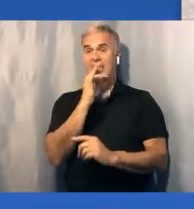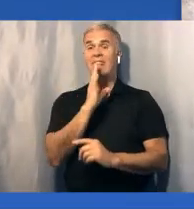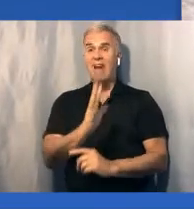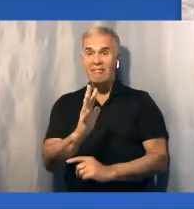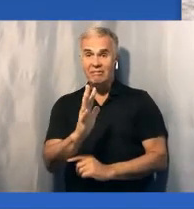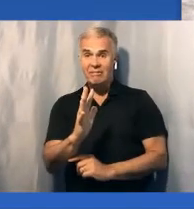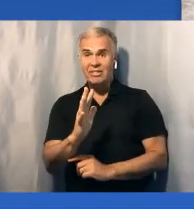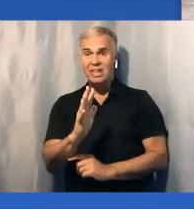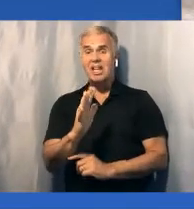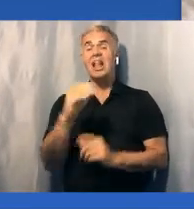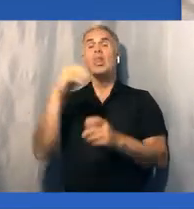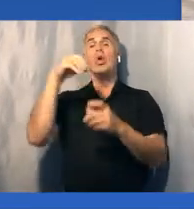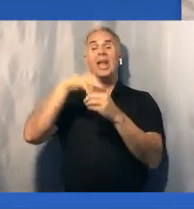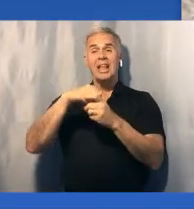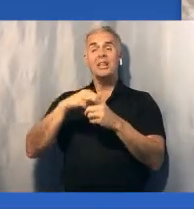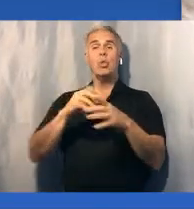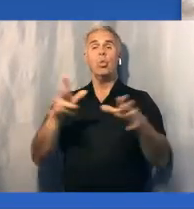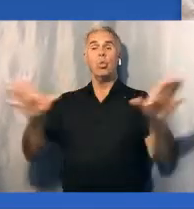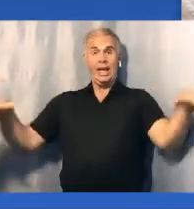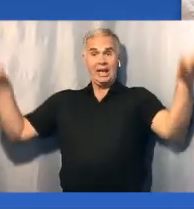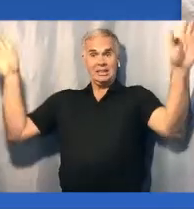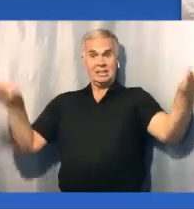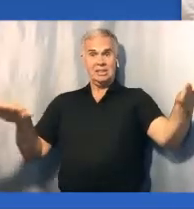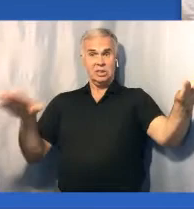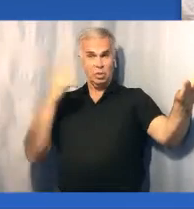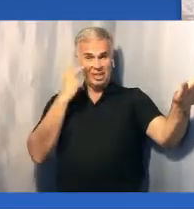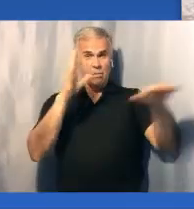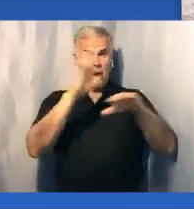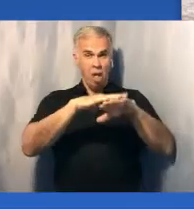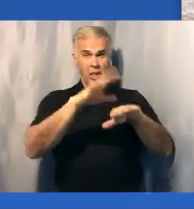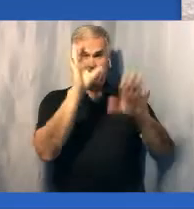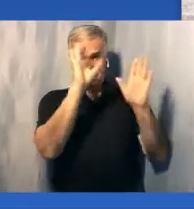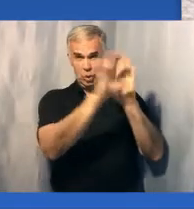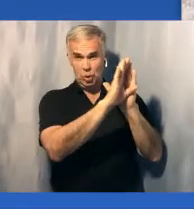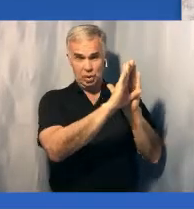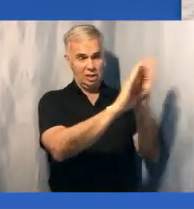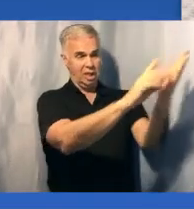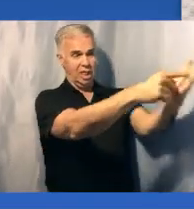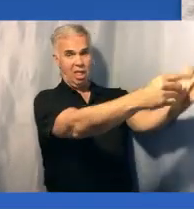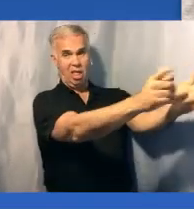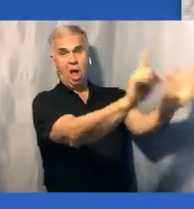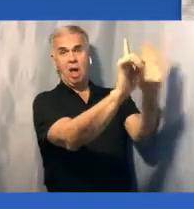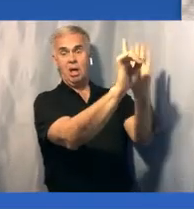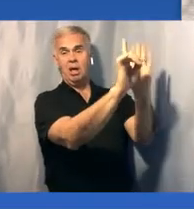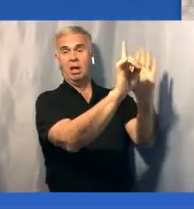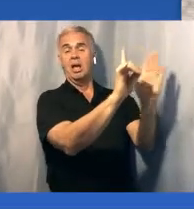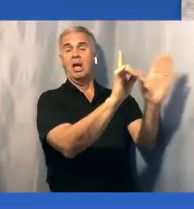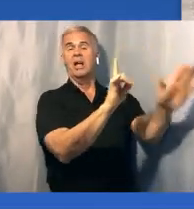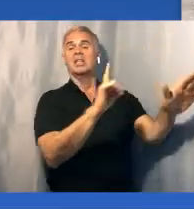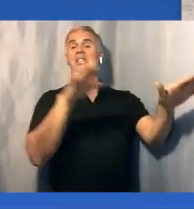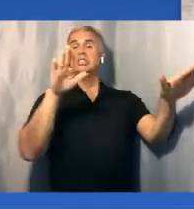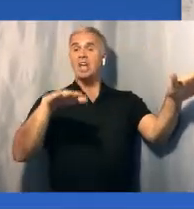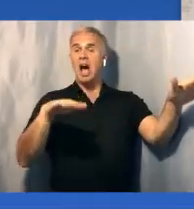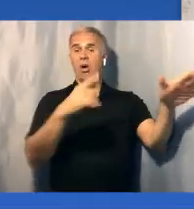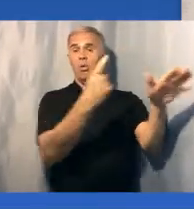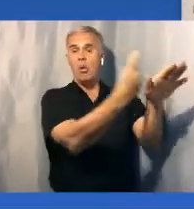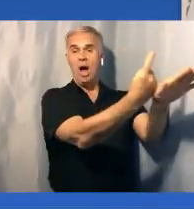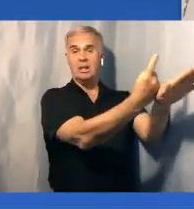Can you find the three five-year-olds hidden on the wings of the albatross? They show how huge